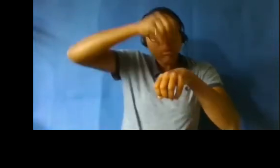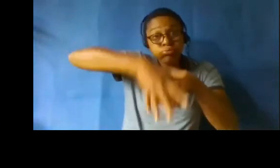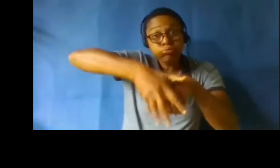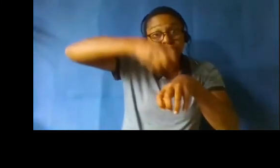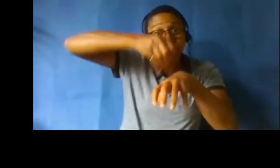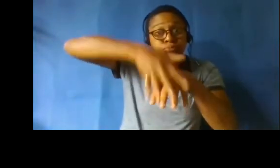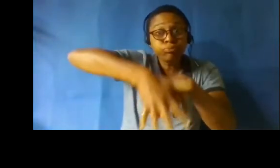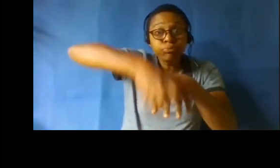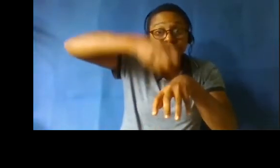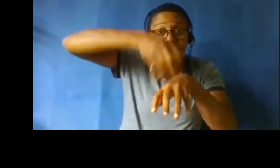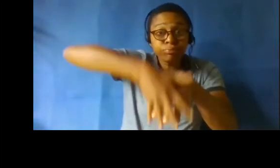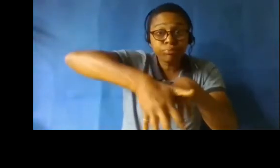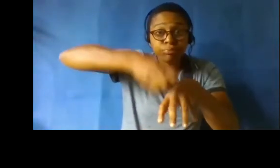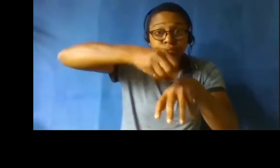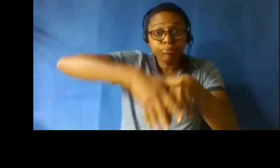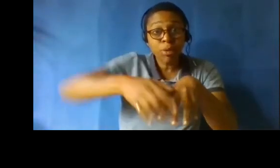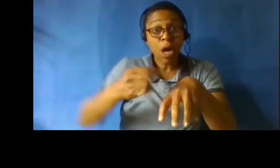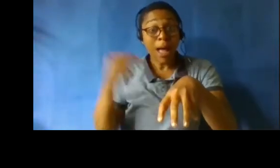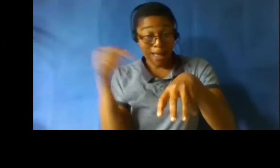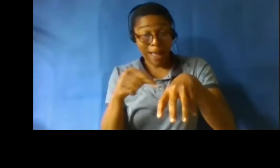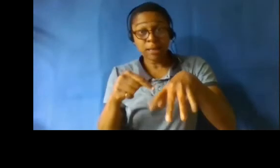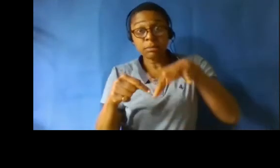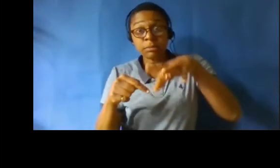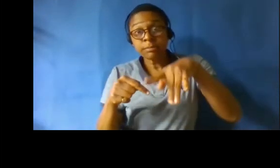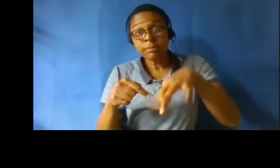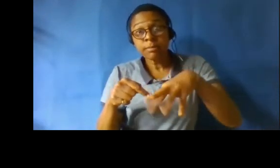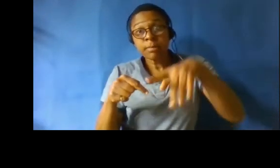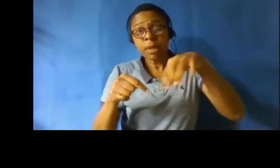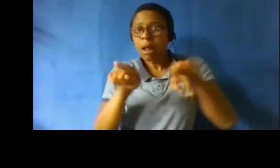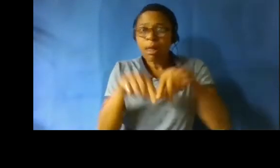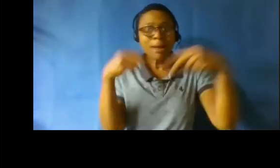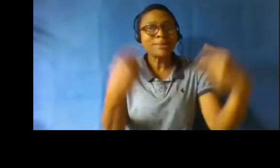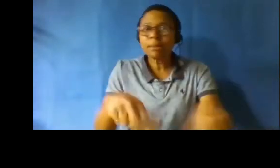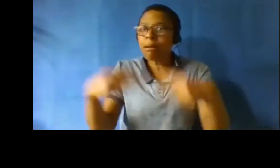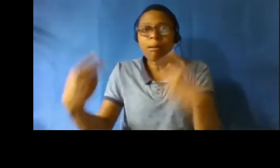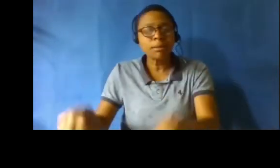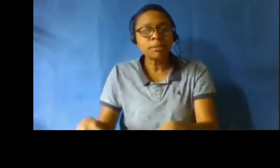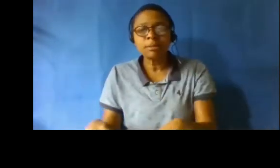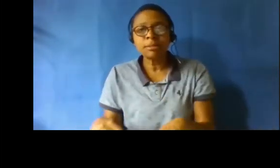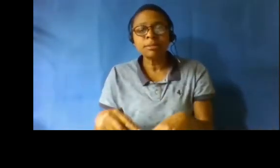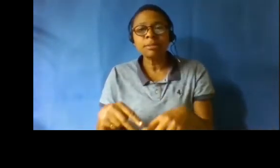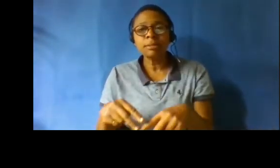dance a response to this sensation back says later that this is a dialogue where